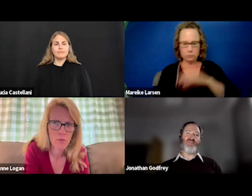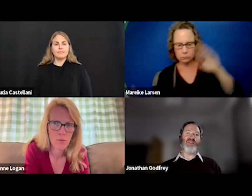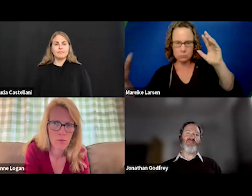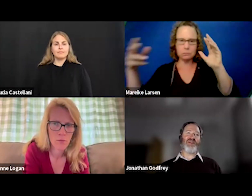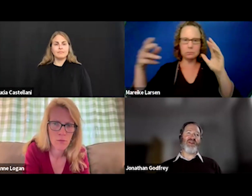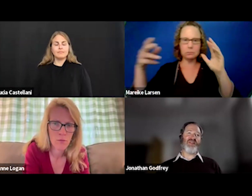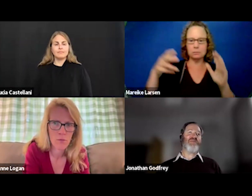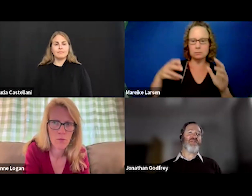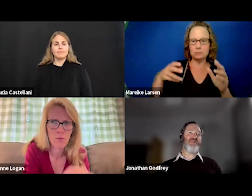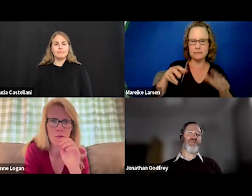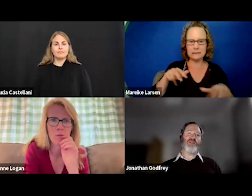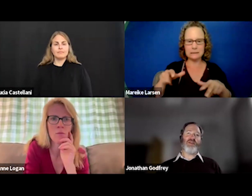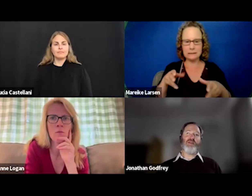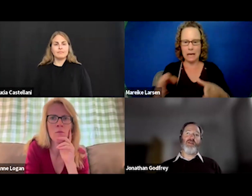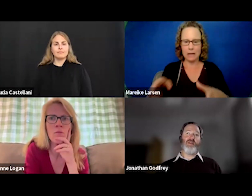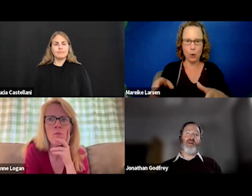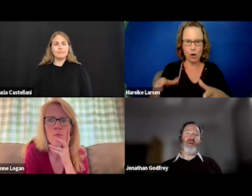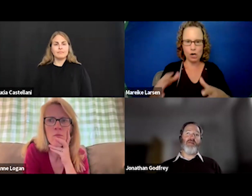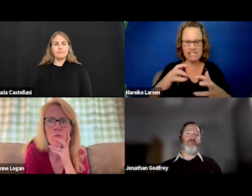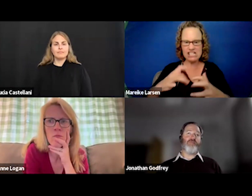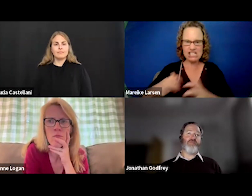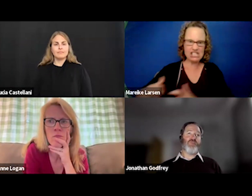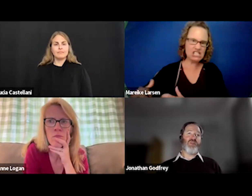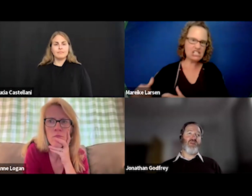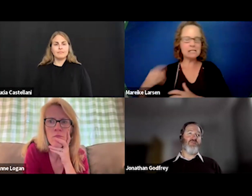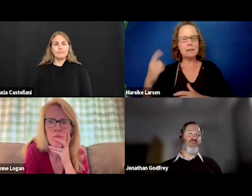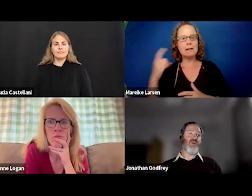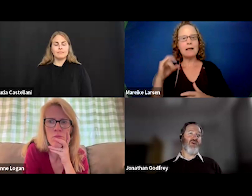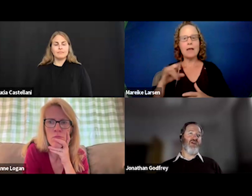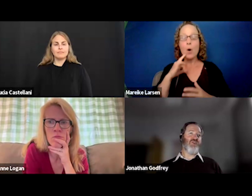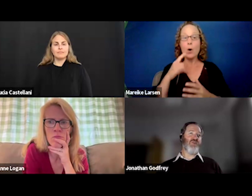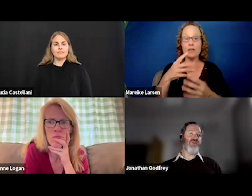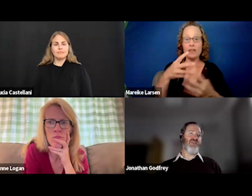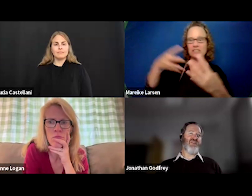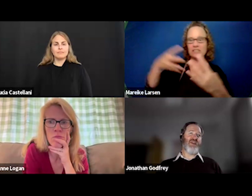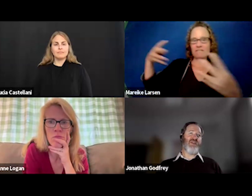a fence around that zone. Yeah, so I've got to be ready for that.